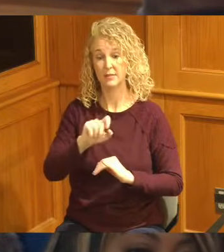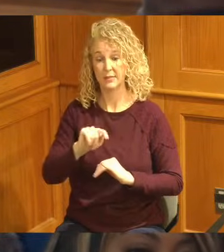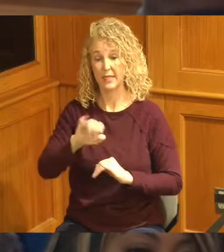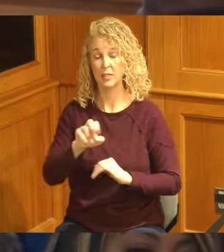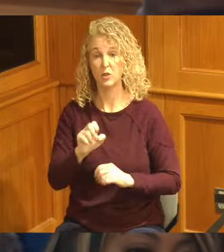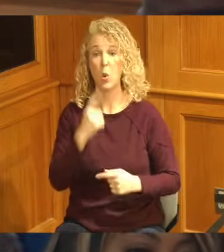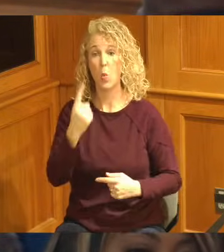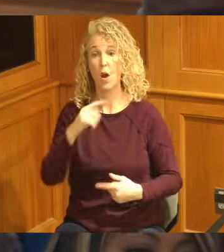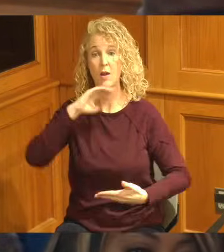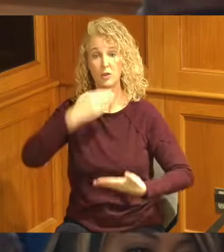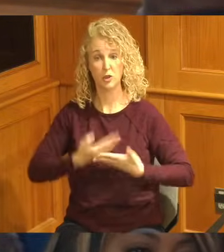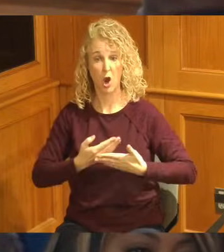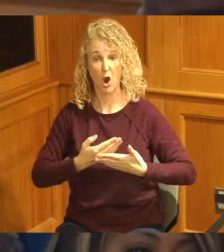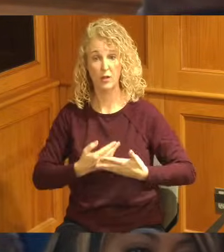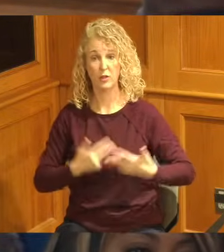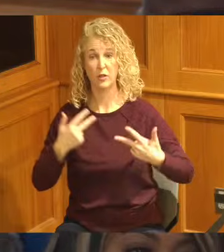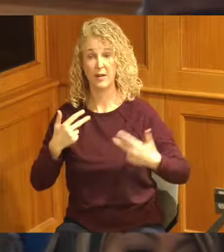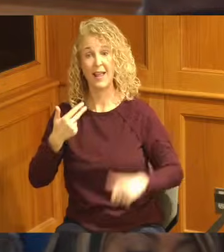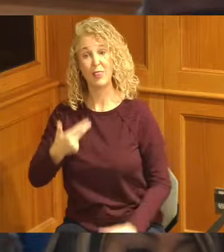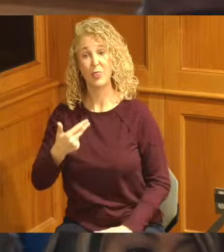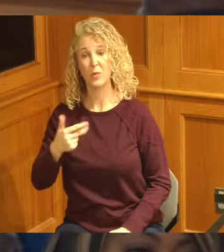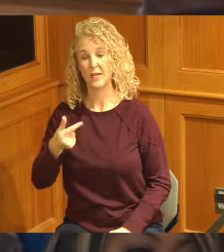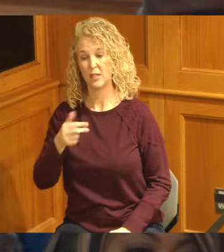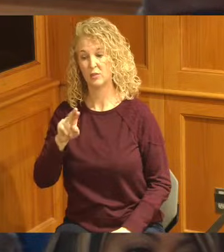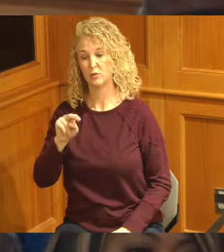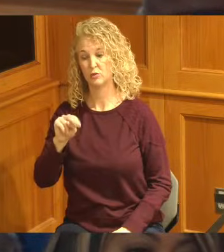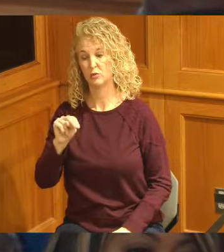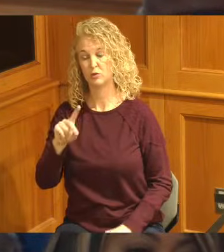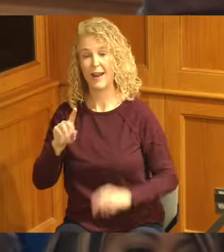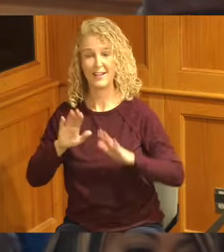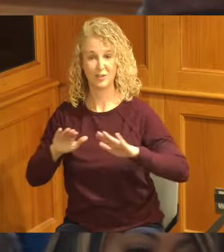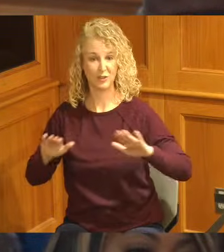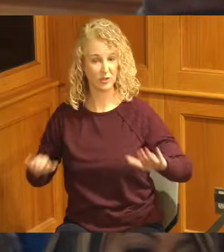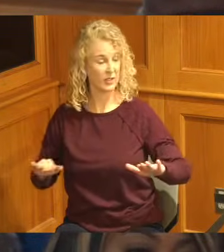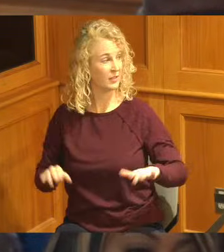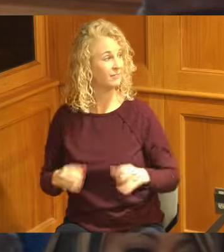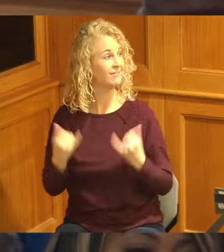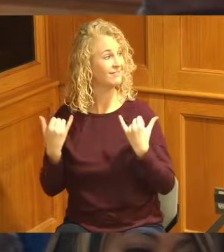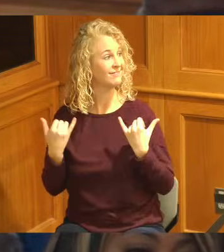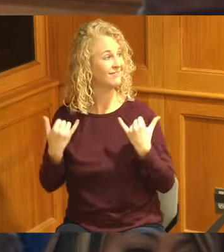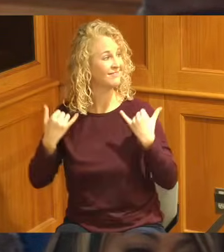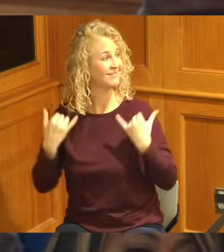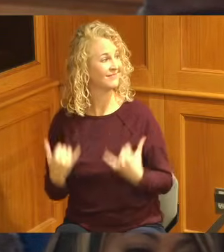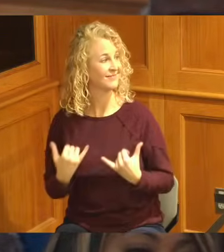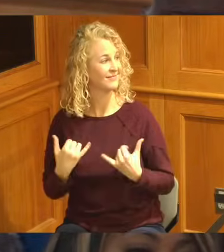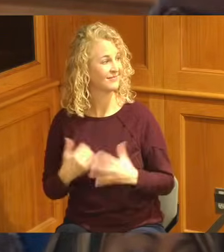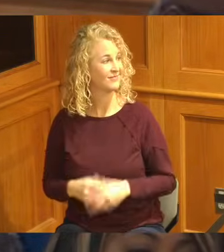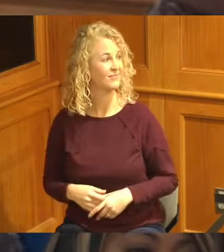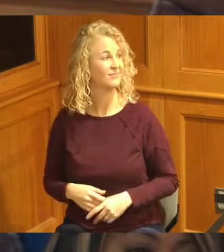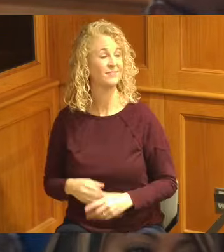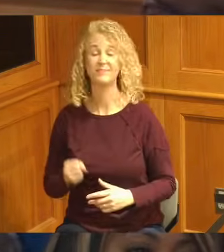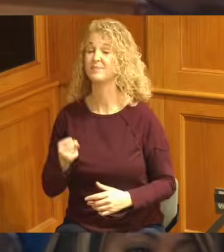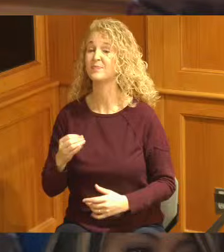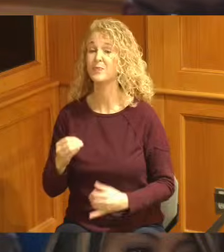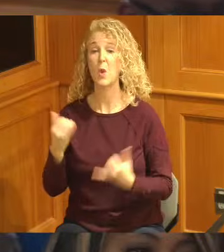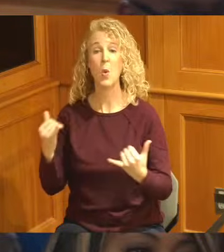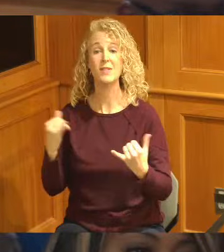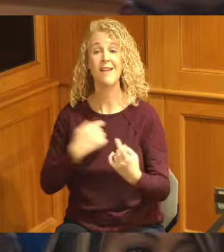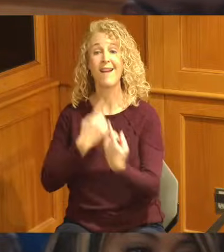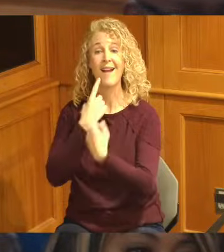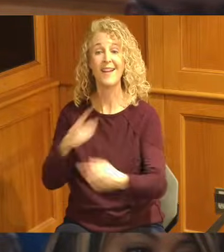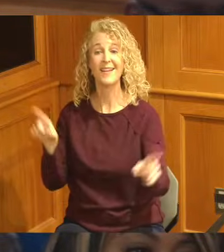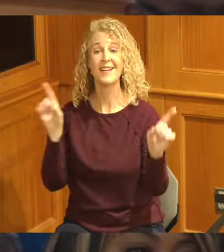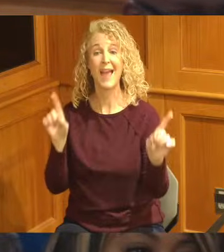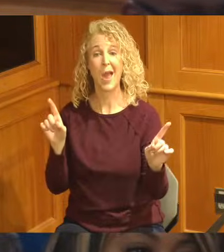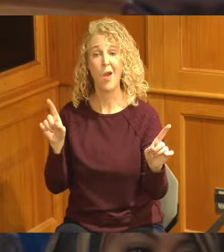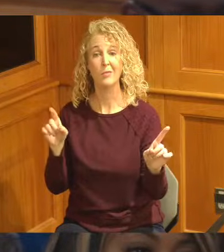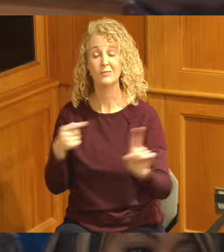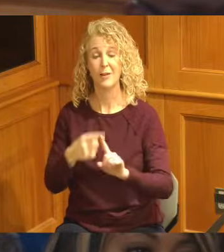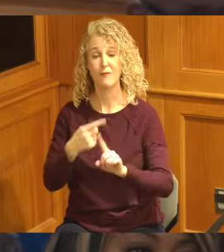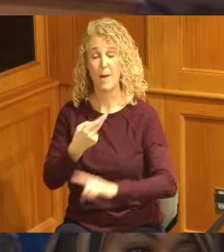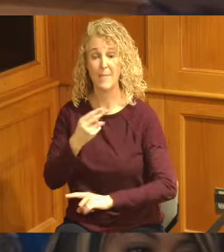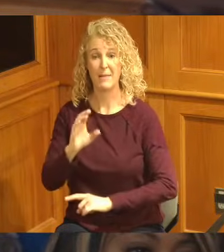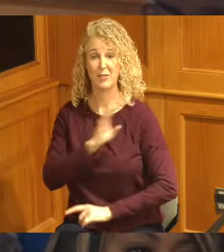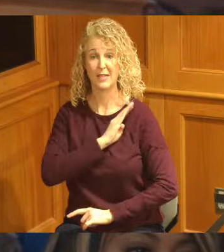Marshall, and three grandchildren. Now, therefore, be it proclaimed by the Hamilton County Board of